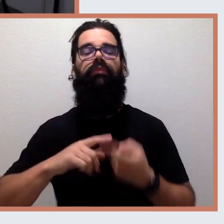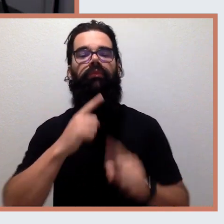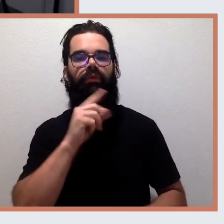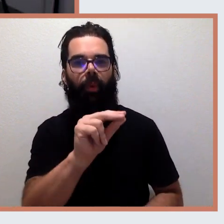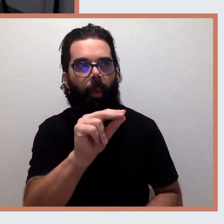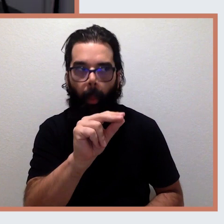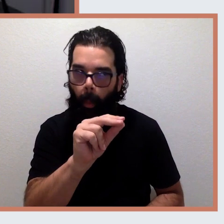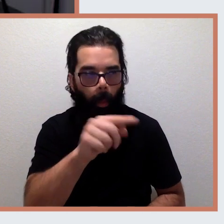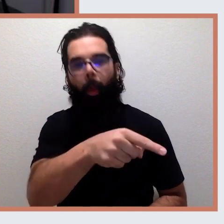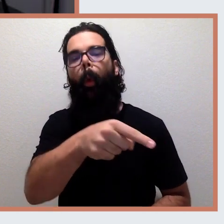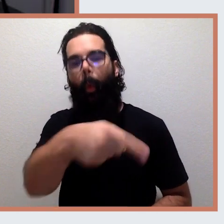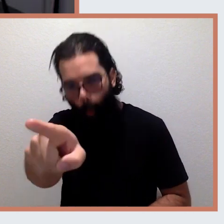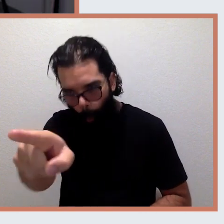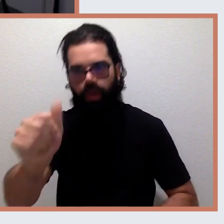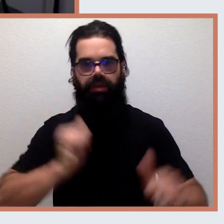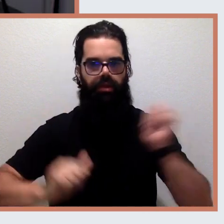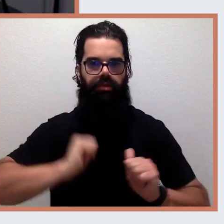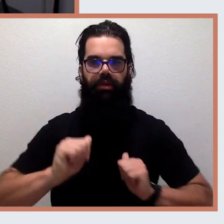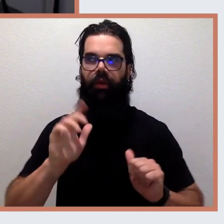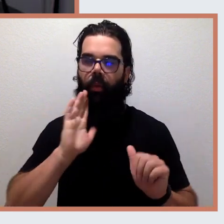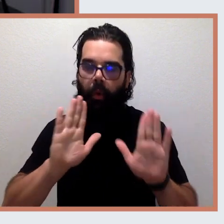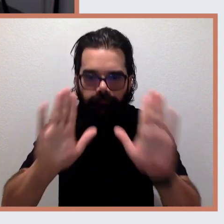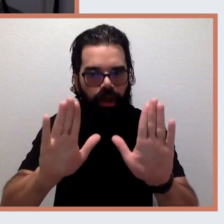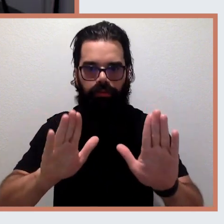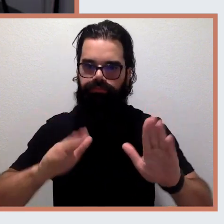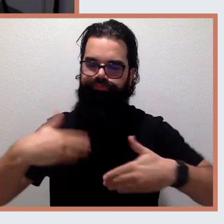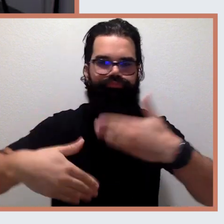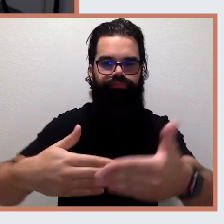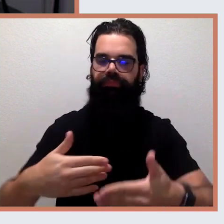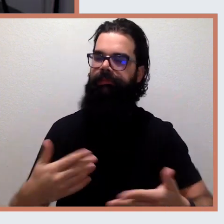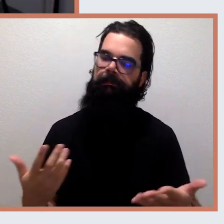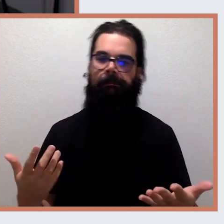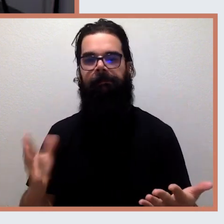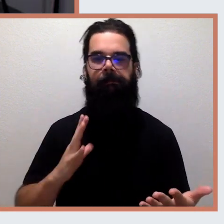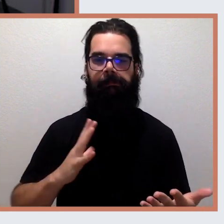And she's like, "No, you gotta come to this thing." And I'm like, "All right." So I go to this open casting call,